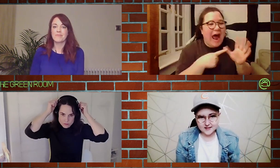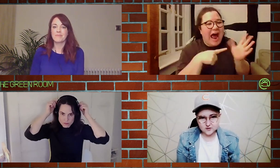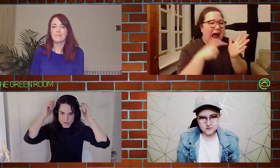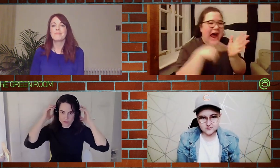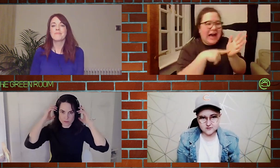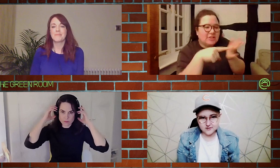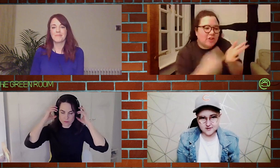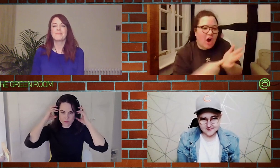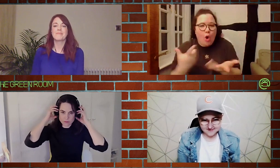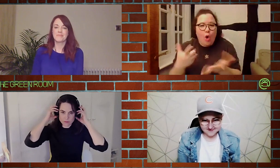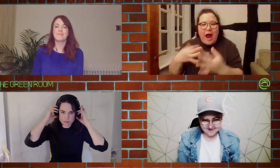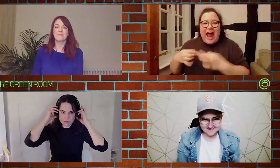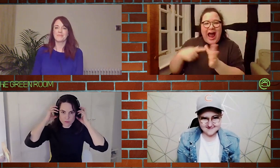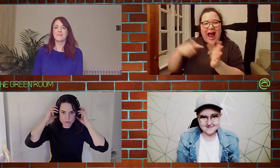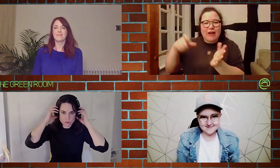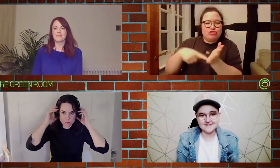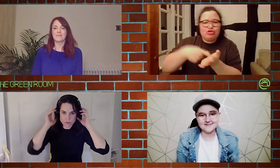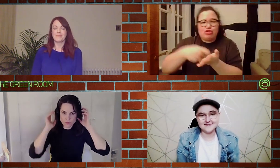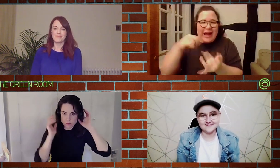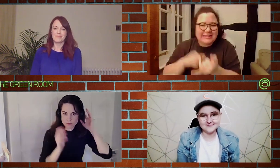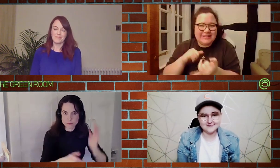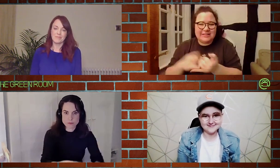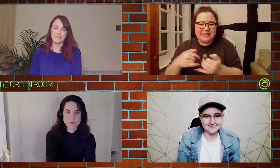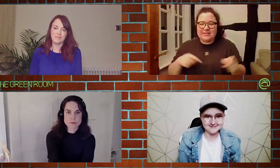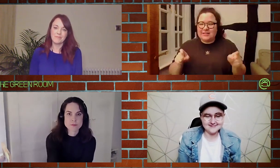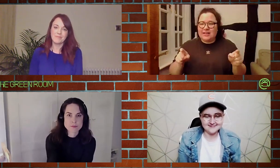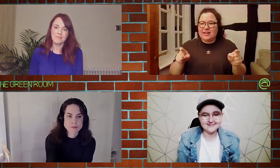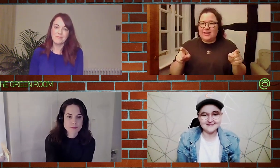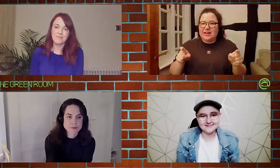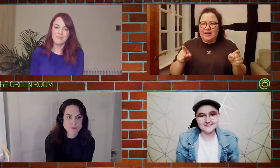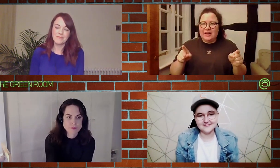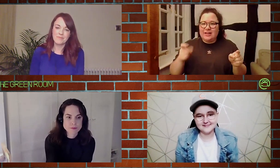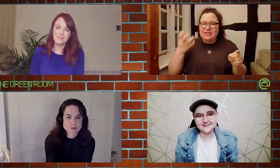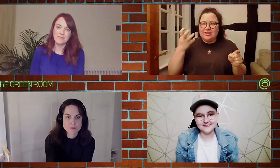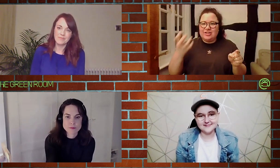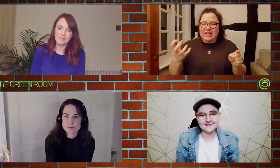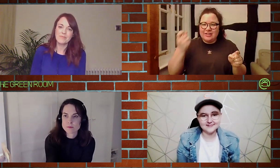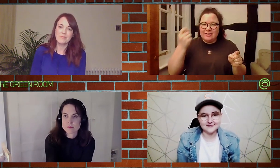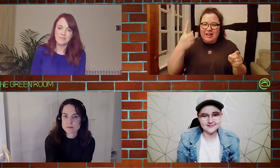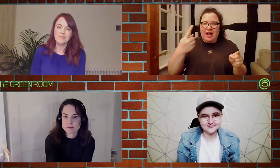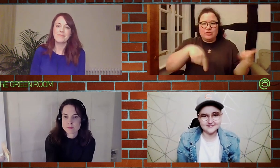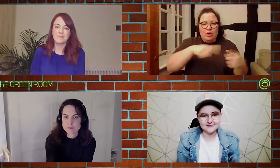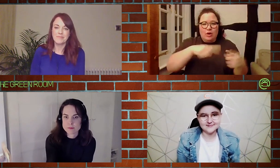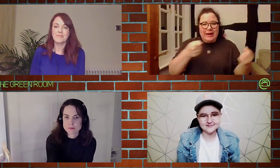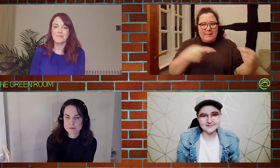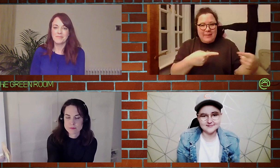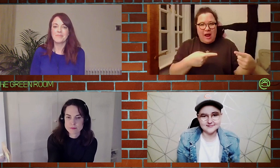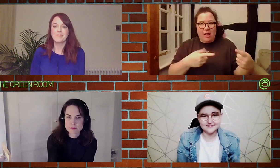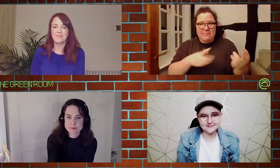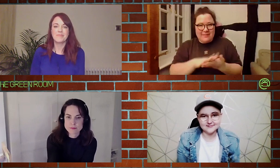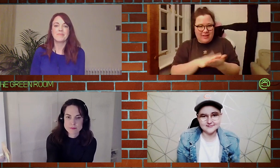the categories being actor or actress. It's like, oh.